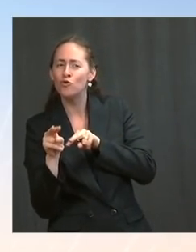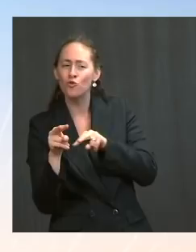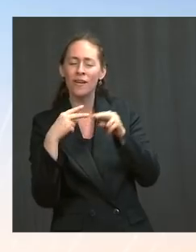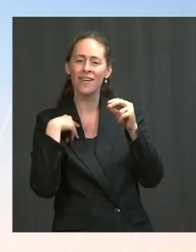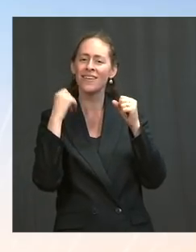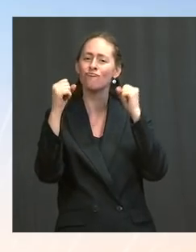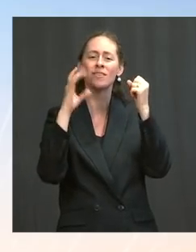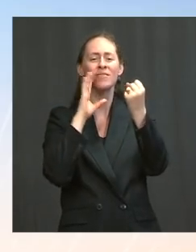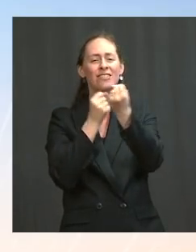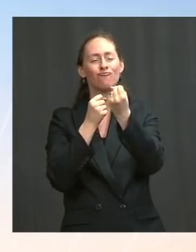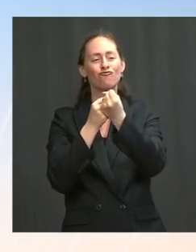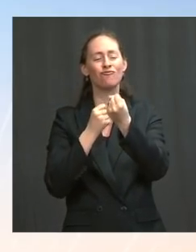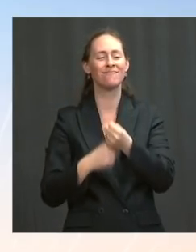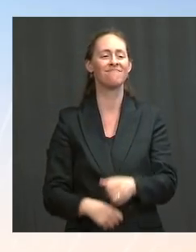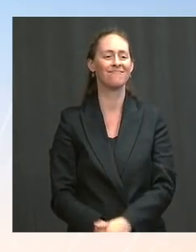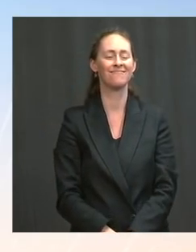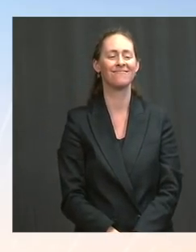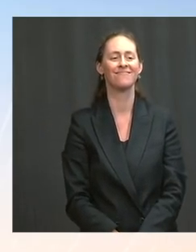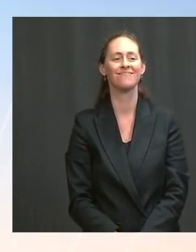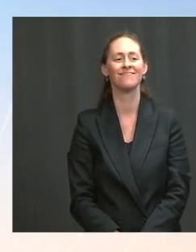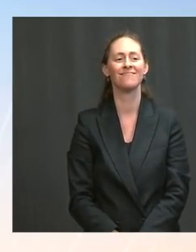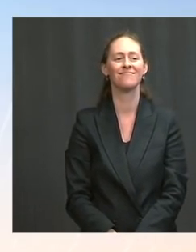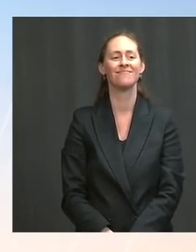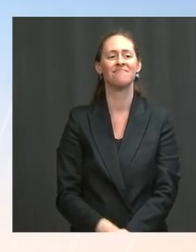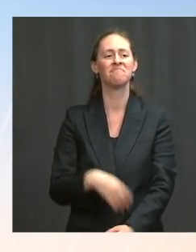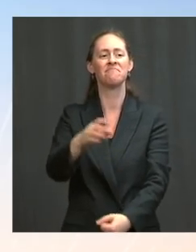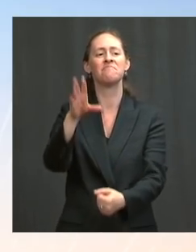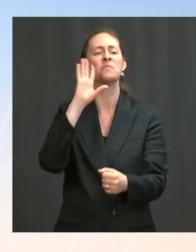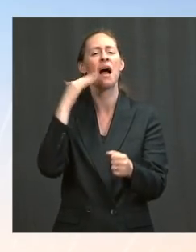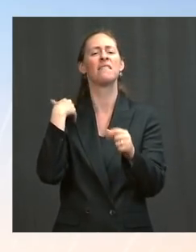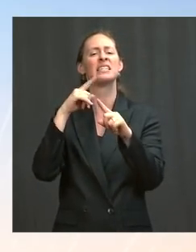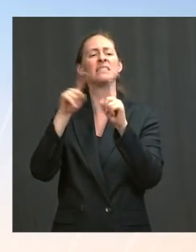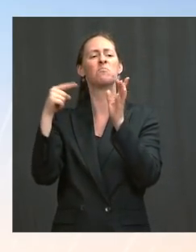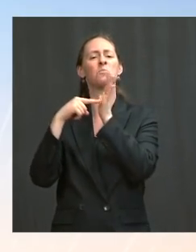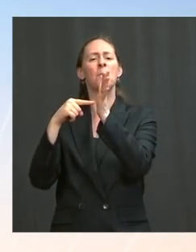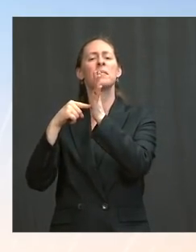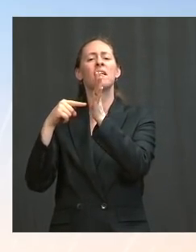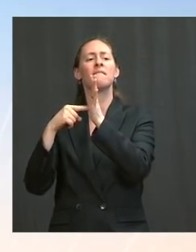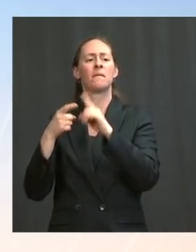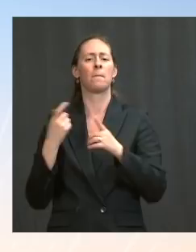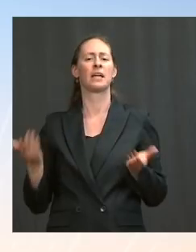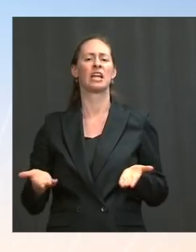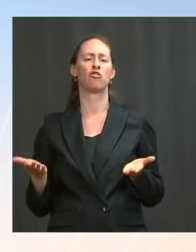we will have a delegation from the United States, as we have historically had. But we will continue to also convey